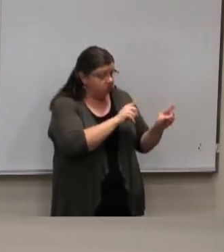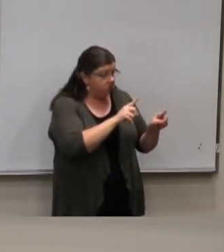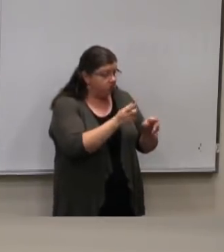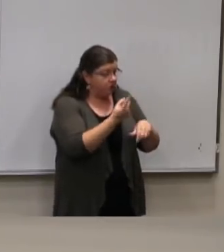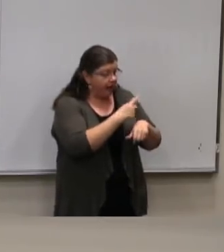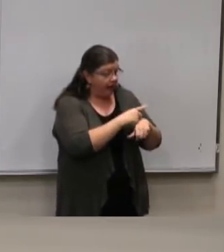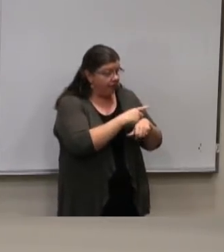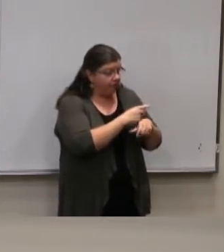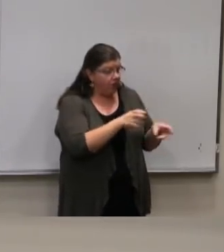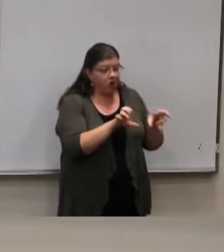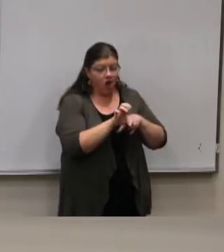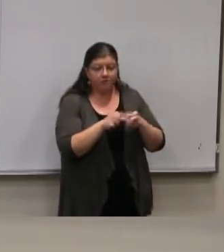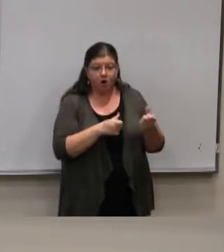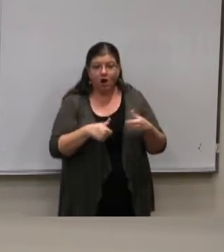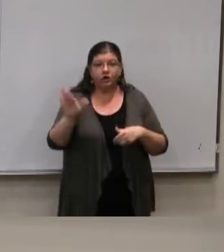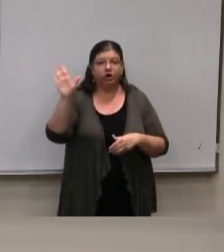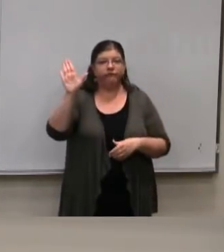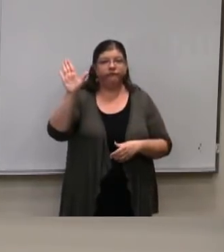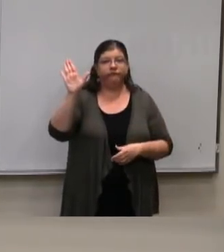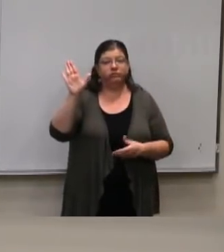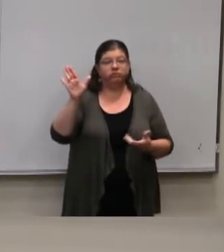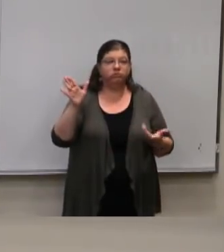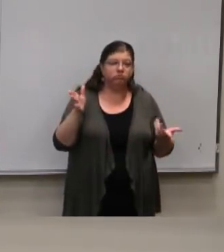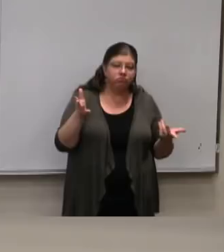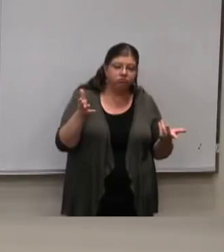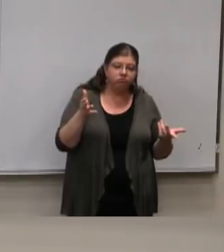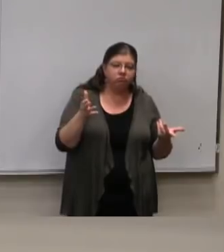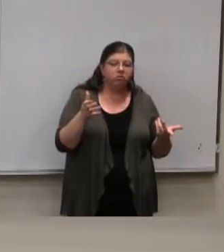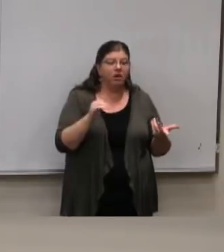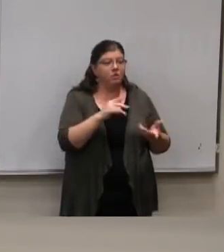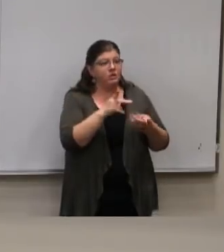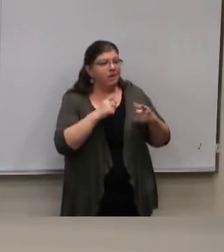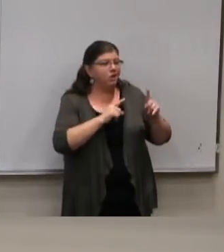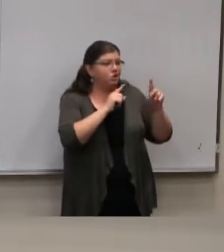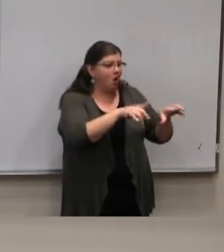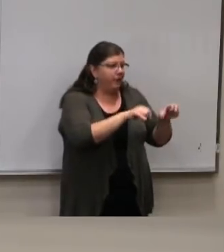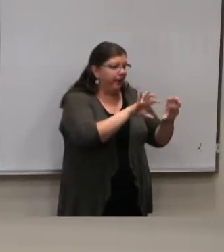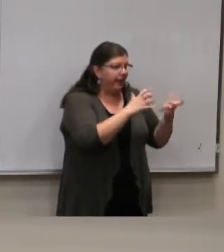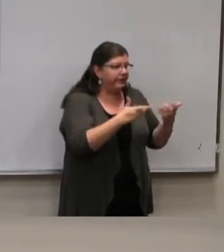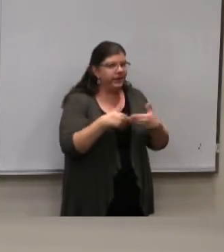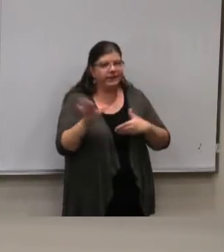I got my car and I took off. It was a place to go and take a class, it was not a community.